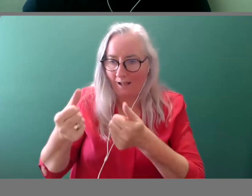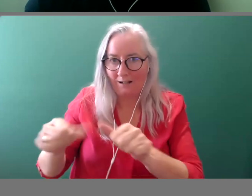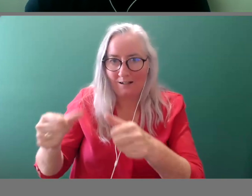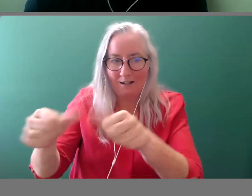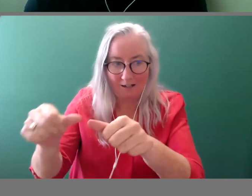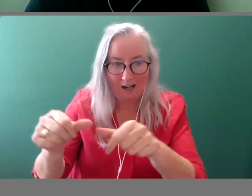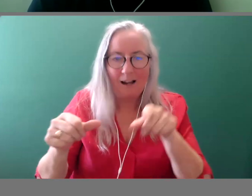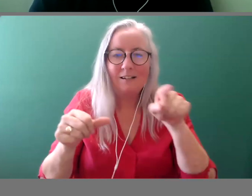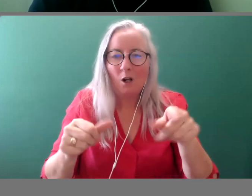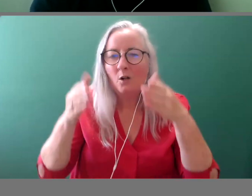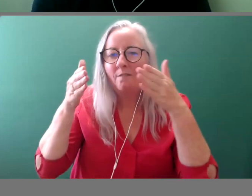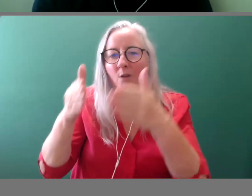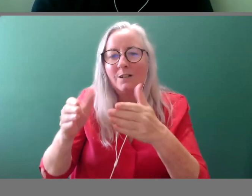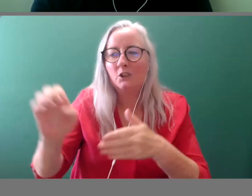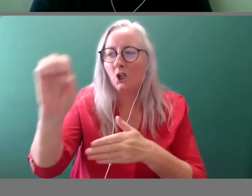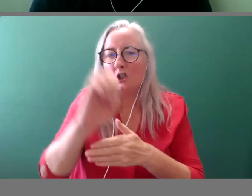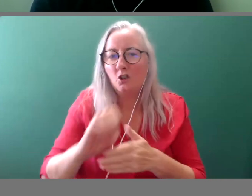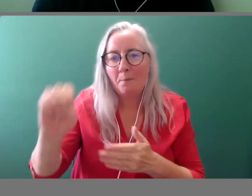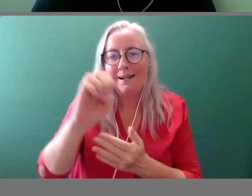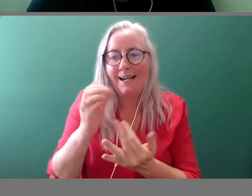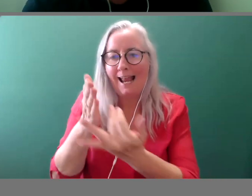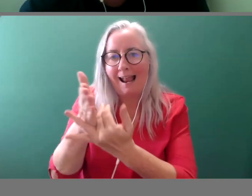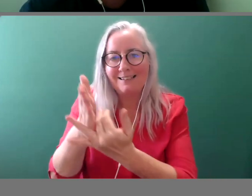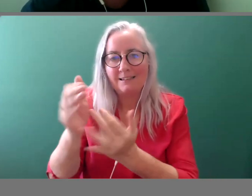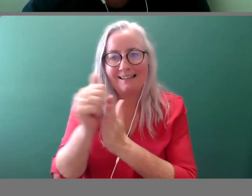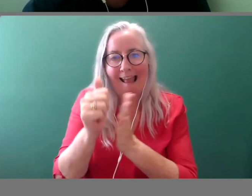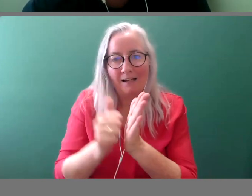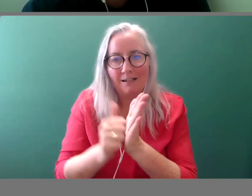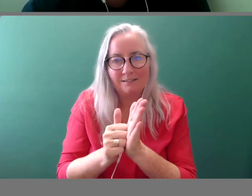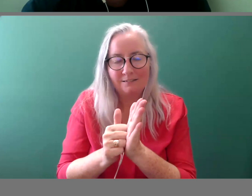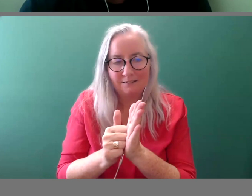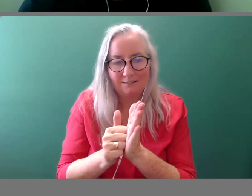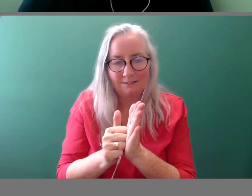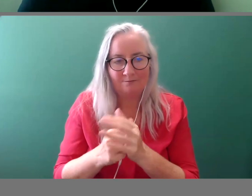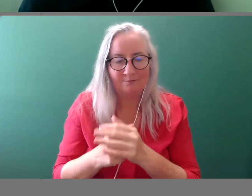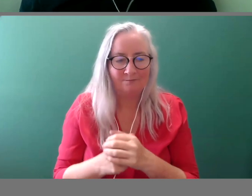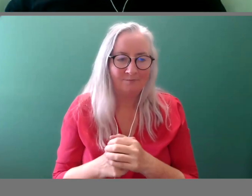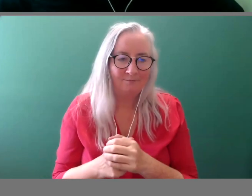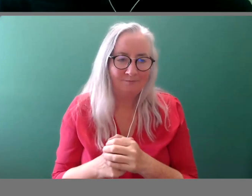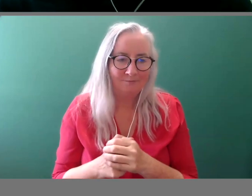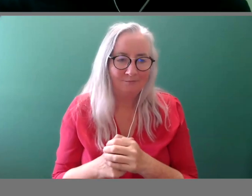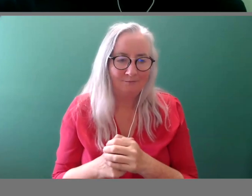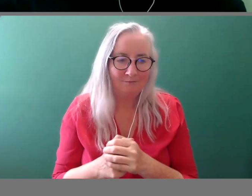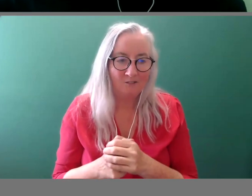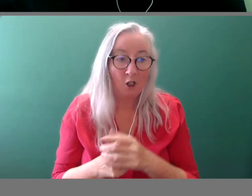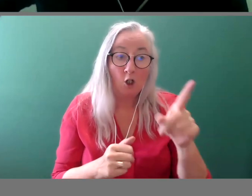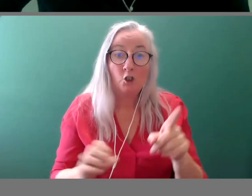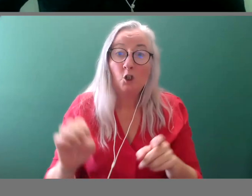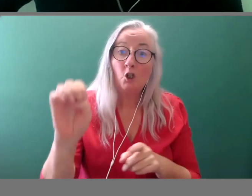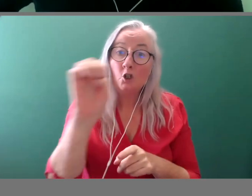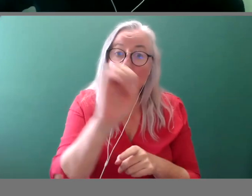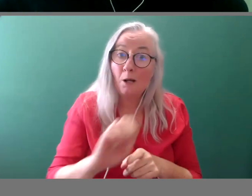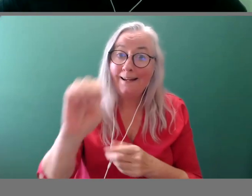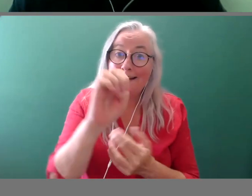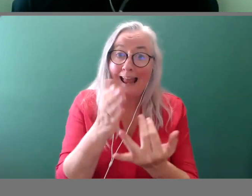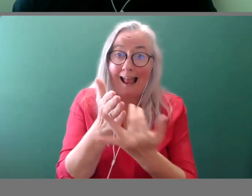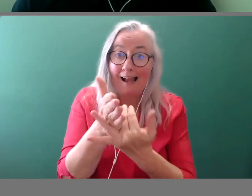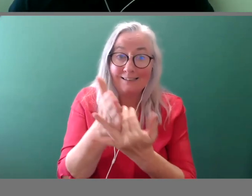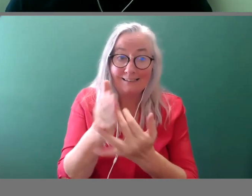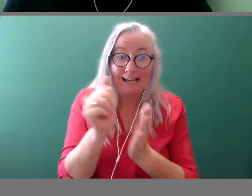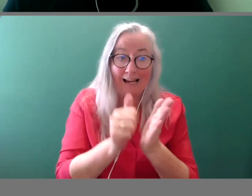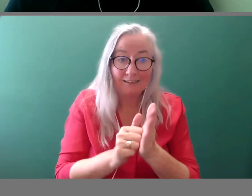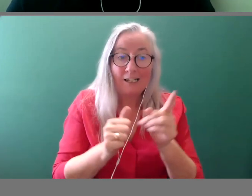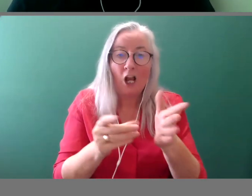on the European Accessibility Act. The European Accessibility Act is a directive to improve the